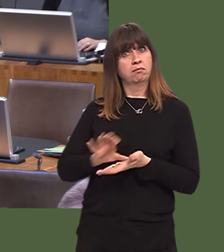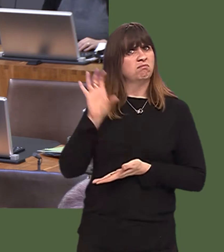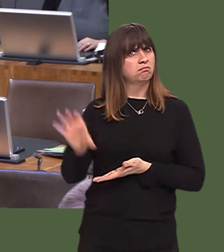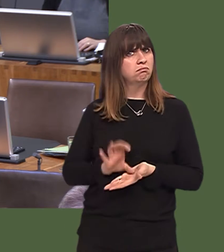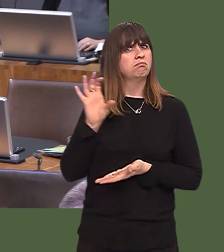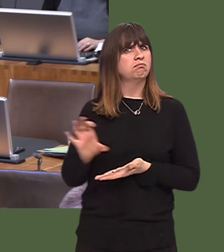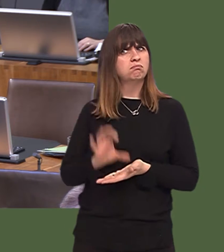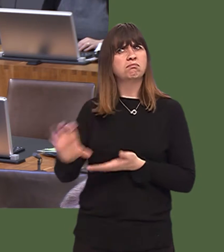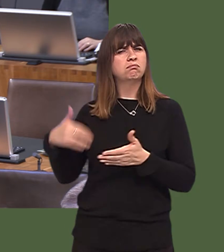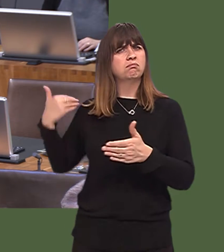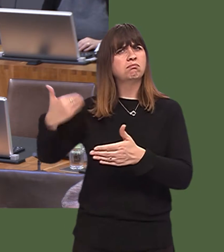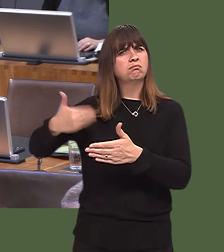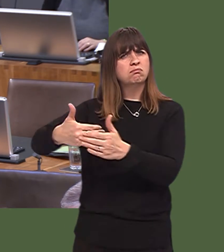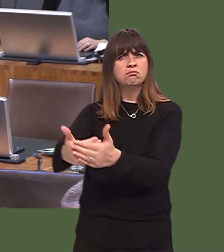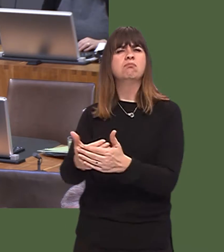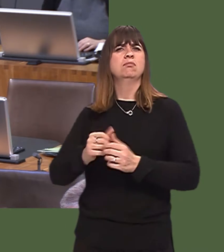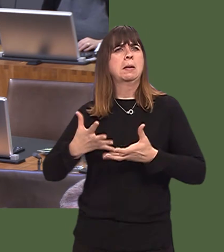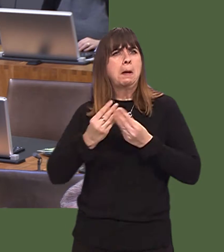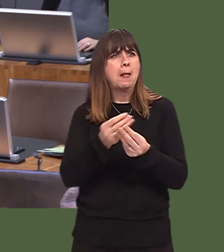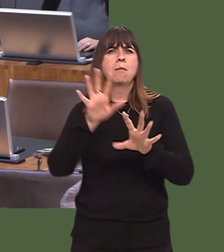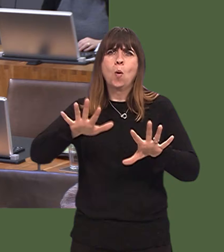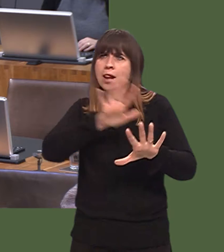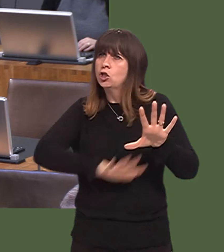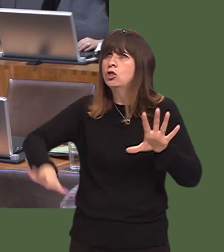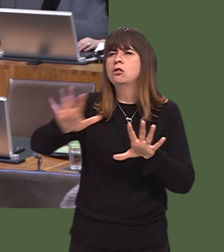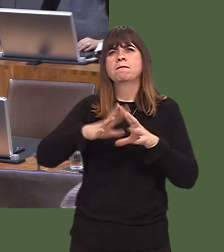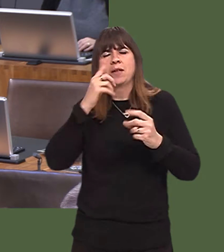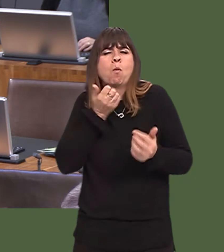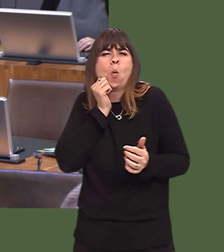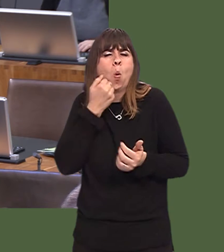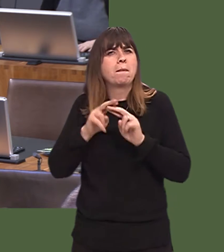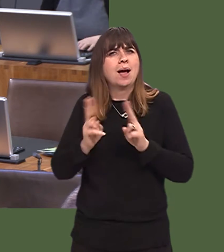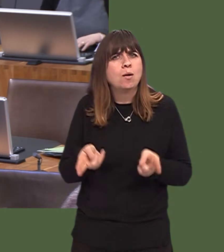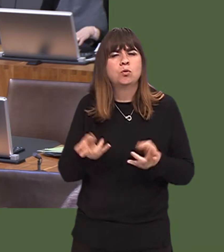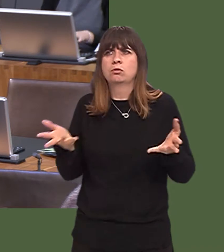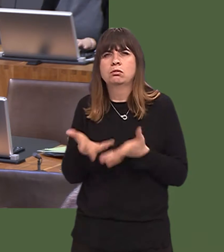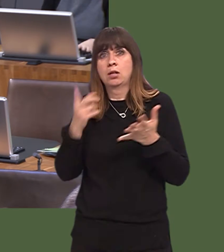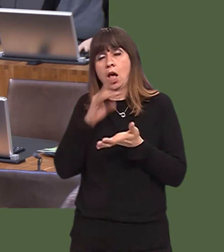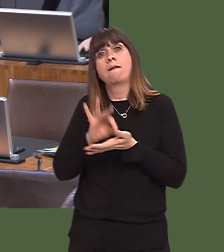the years to help so many people across Wales to live in warmth and to be able to afford